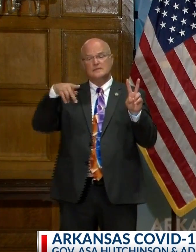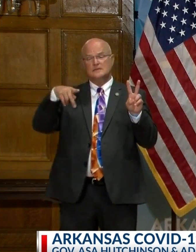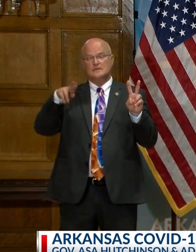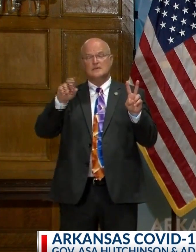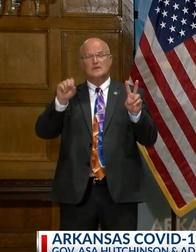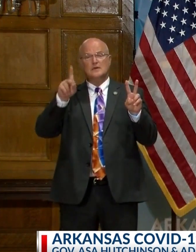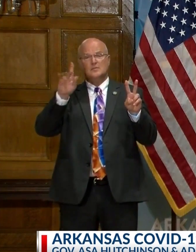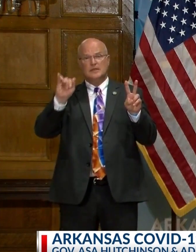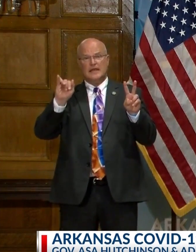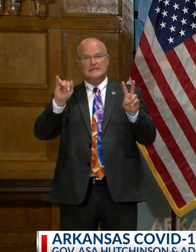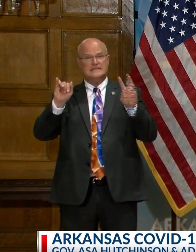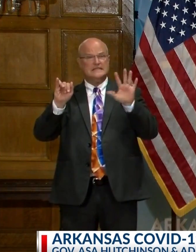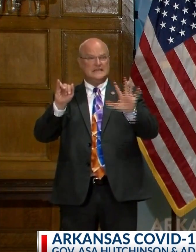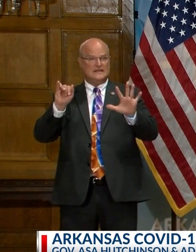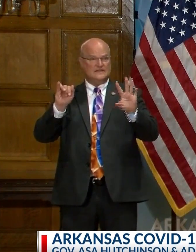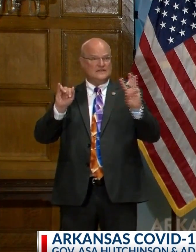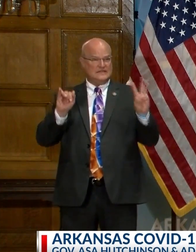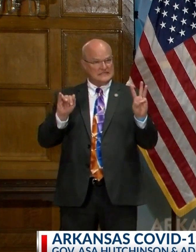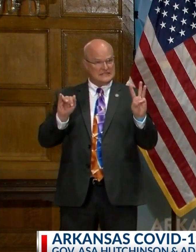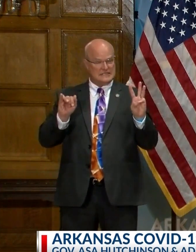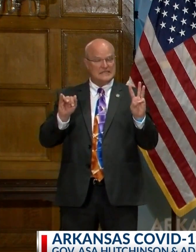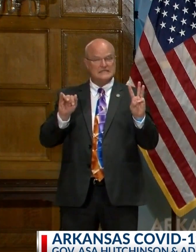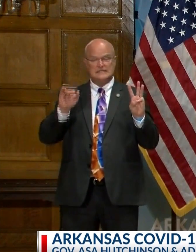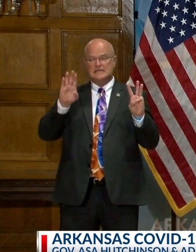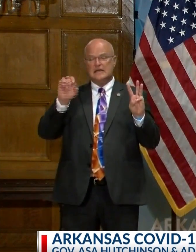OF THE 439 NEW CASES IN ARKANSAS, WASHINGTON COUNTY HAD